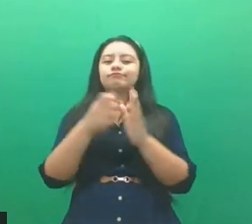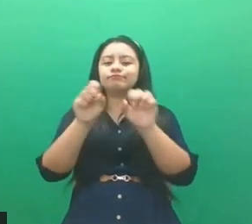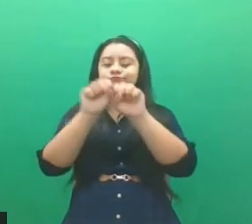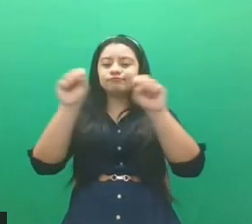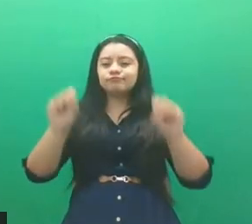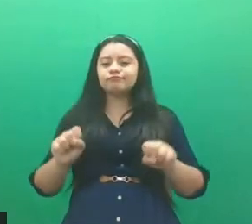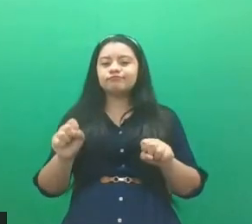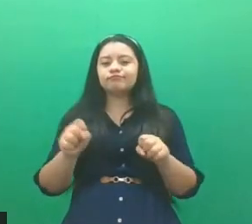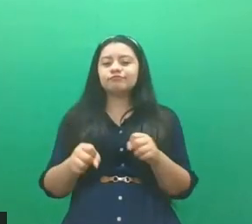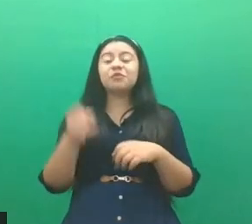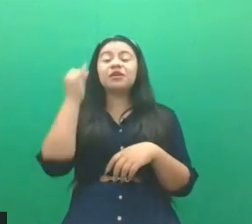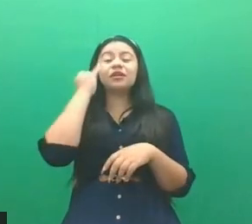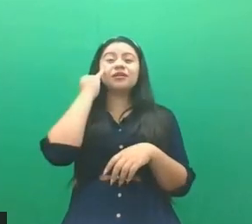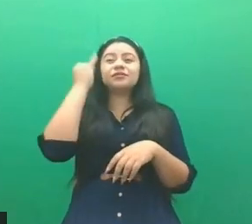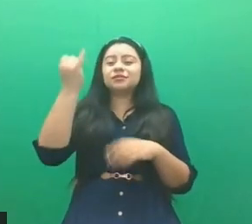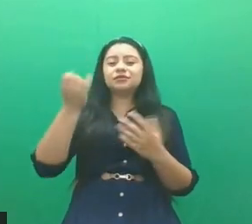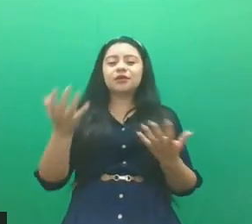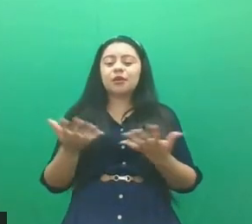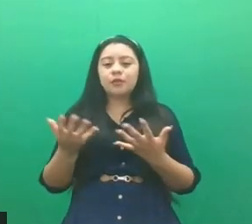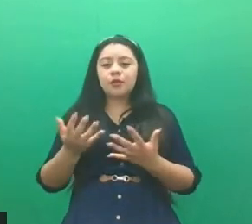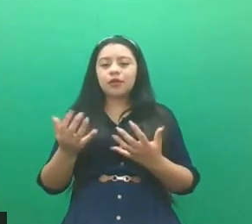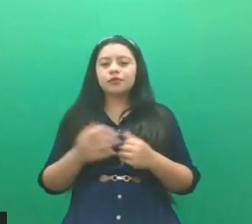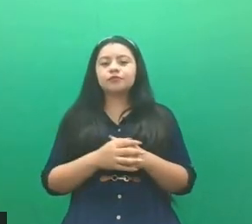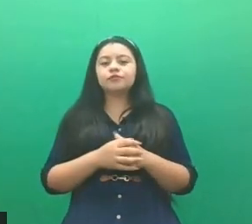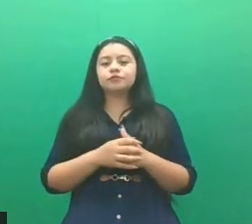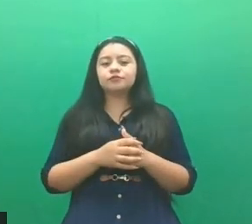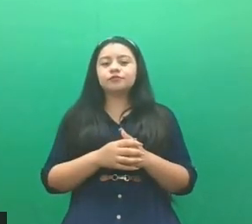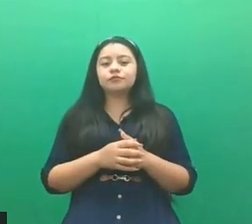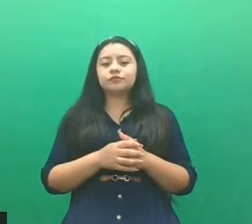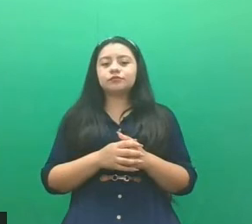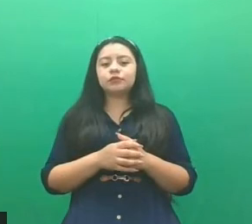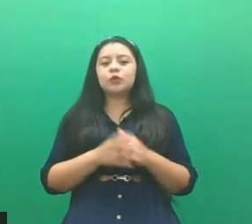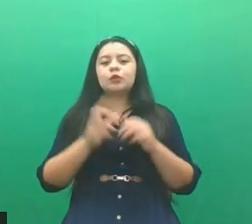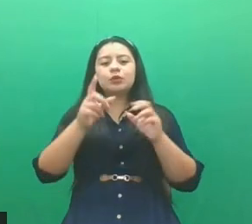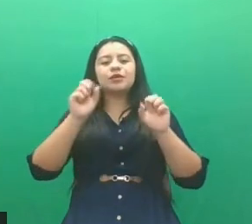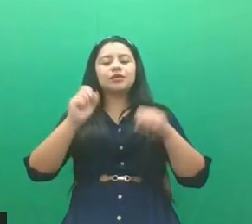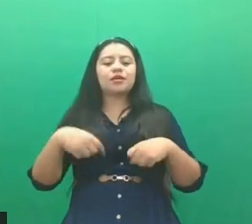was we would store an asset once we were able to map the different fields of the different systems